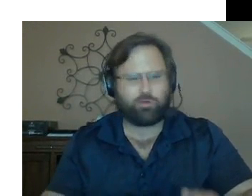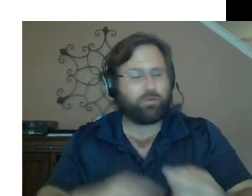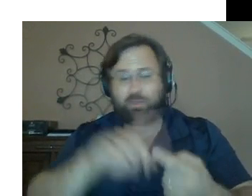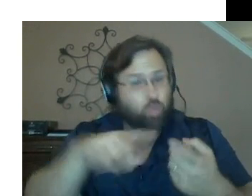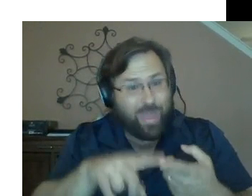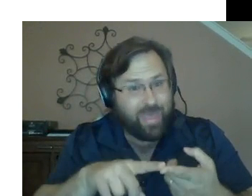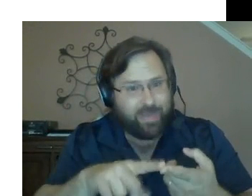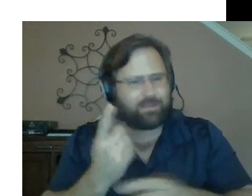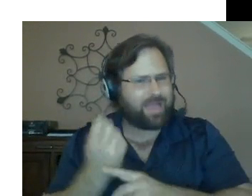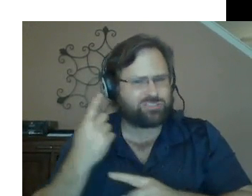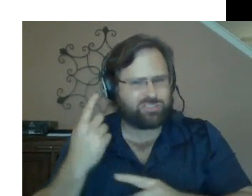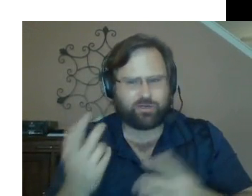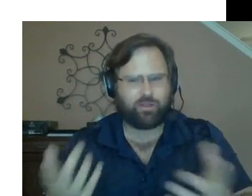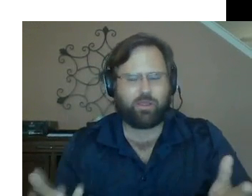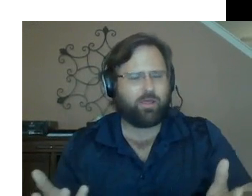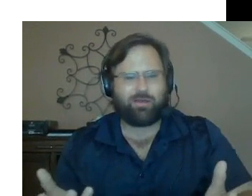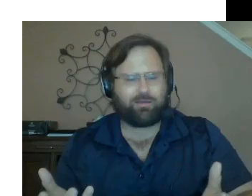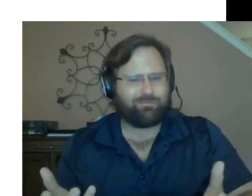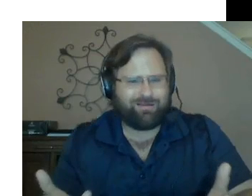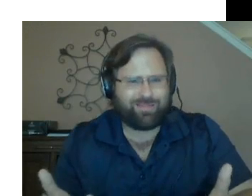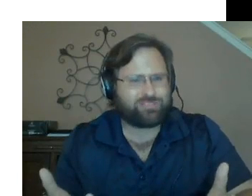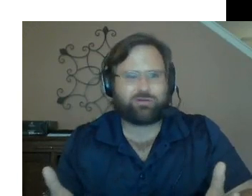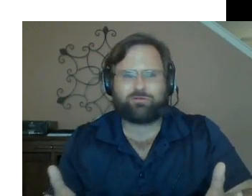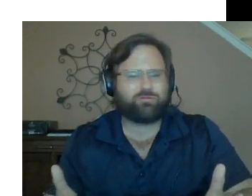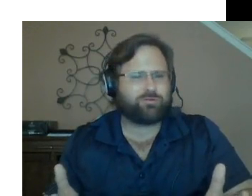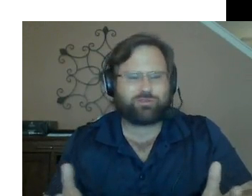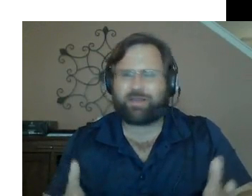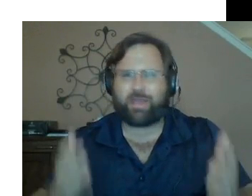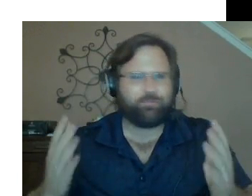you don't want to use when last year unless you're trying to emphasize